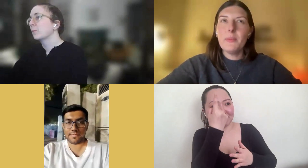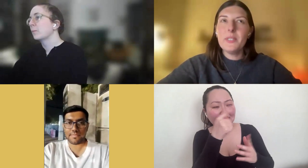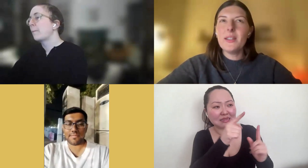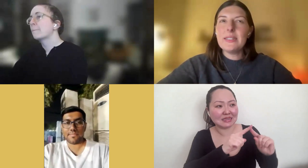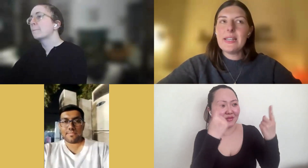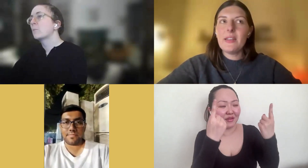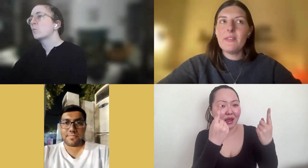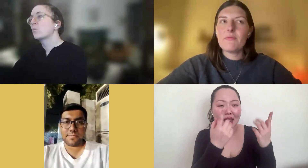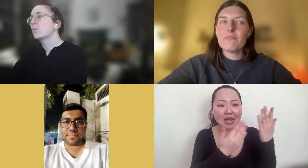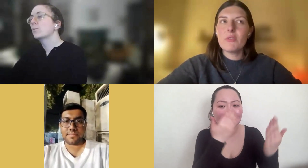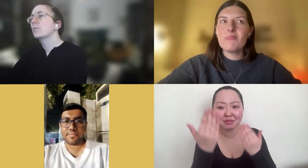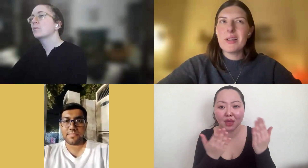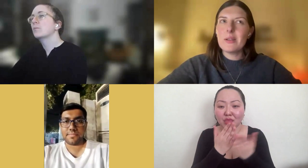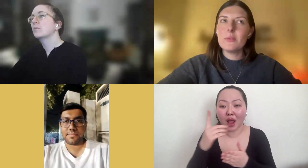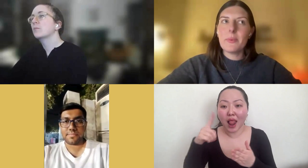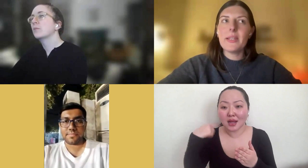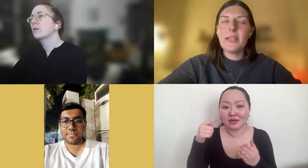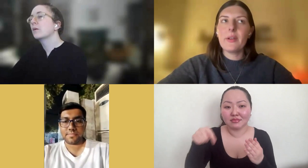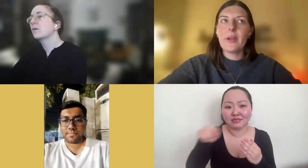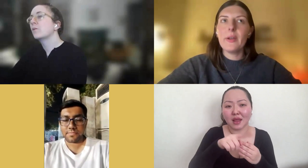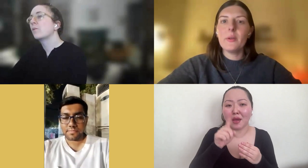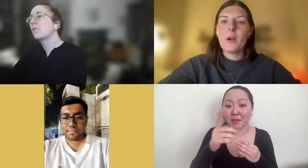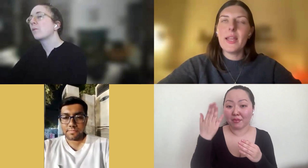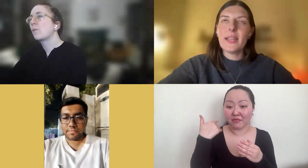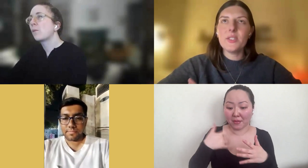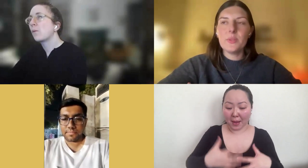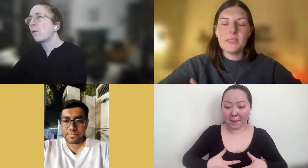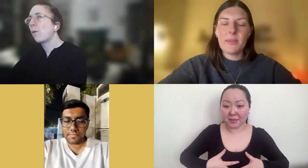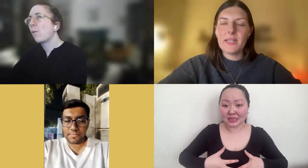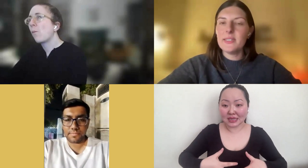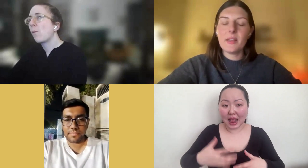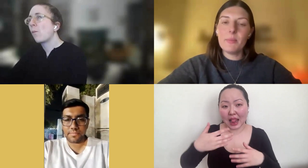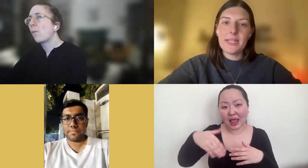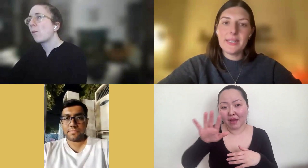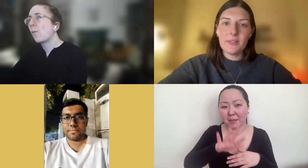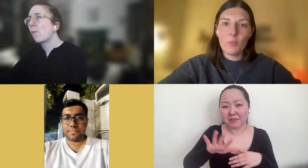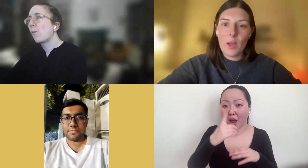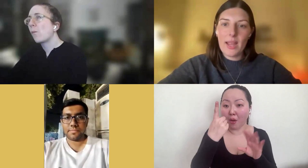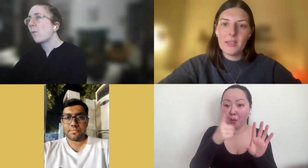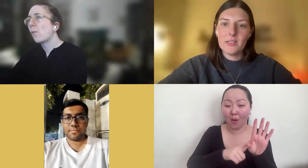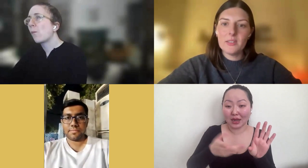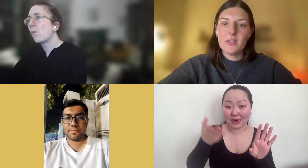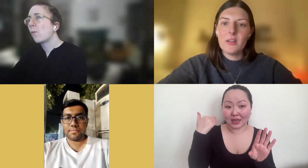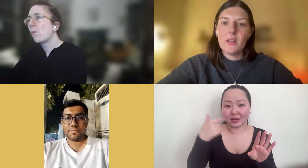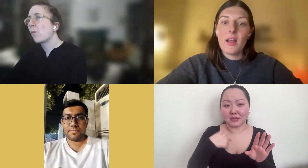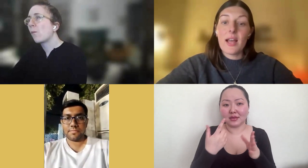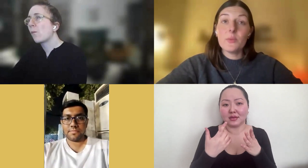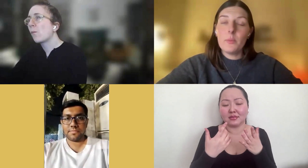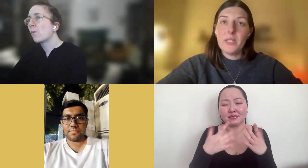During my maternity leave, about a year ago, I engaged in this spaces in a different way. As